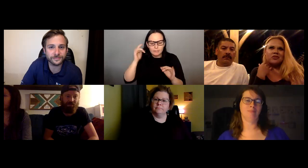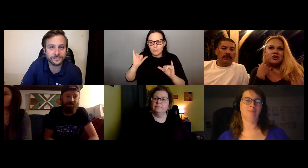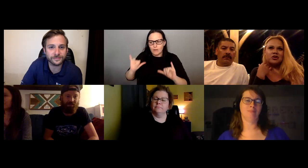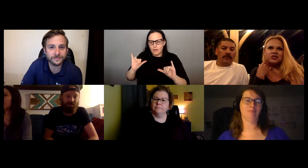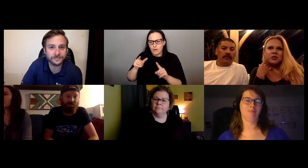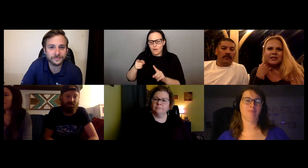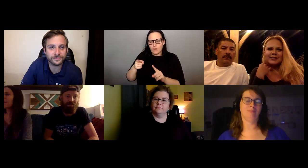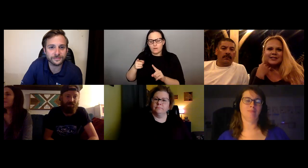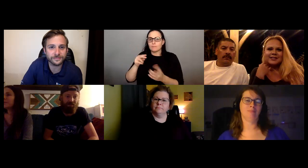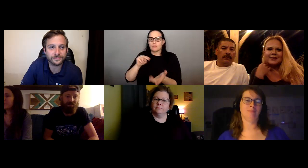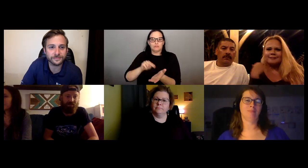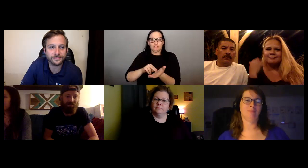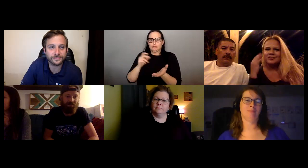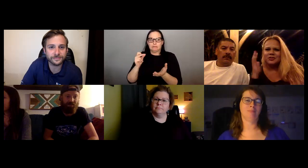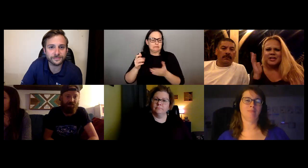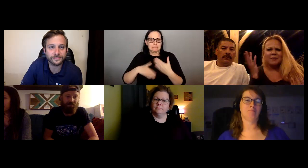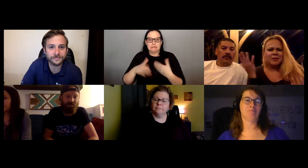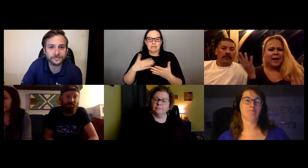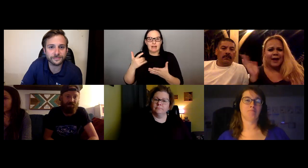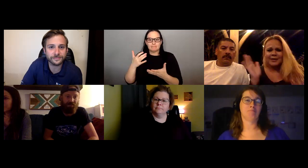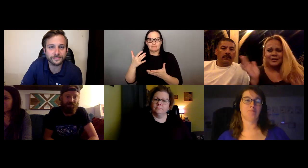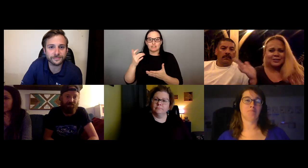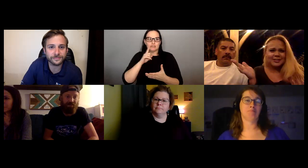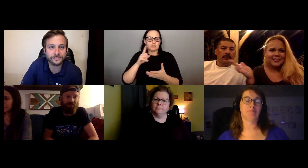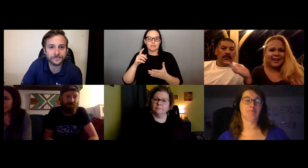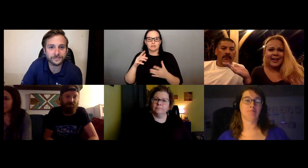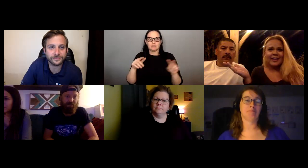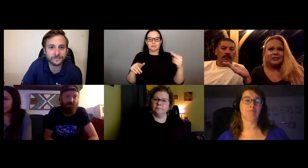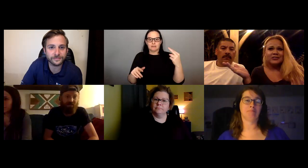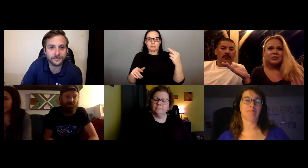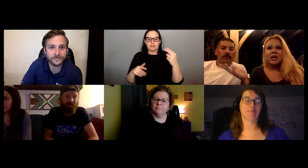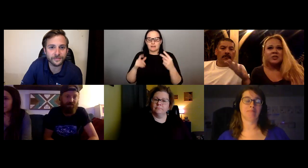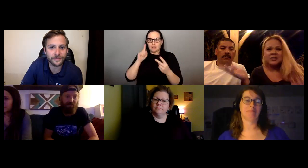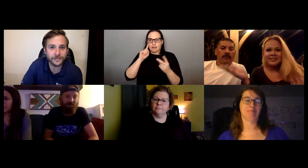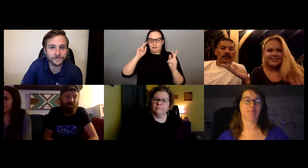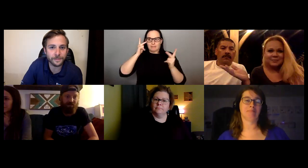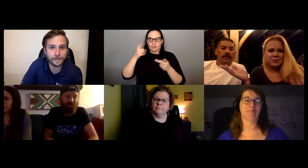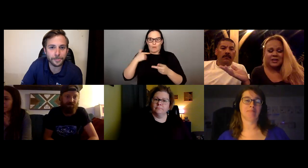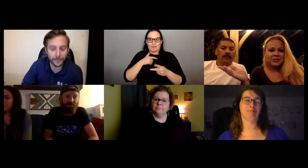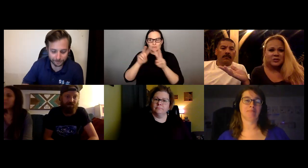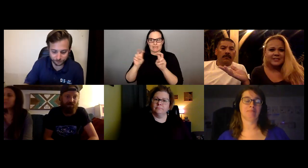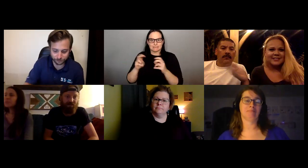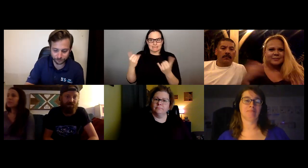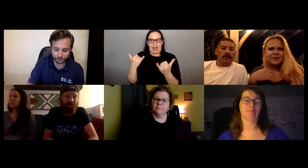nurse quickly sort of gave me a panic look and said we got to do the assessment we